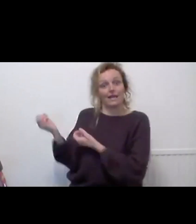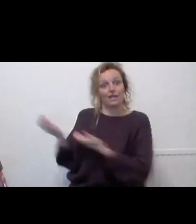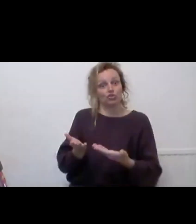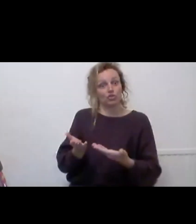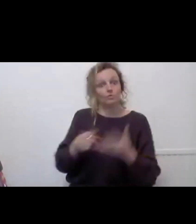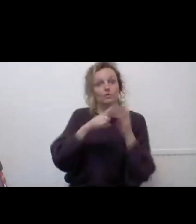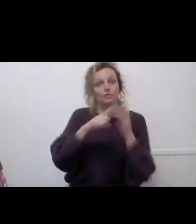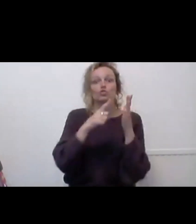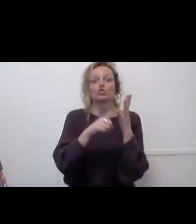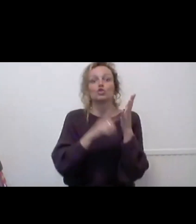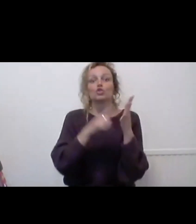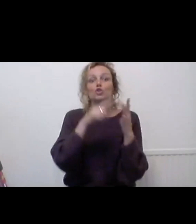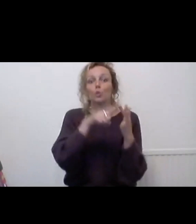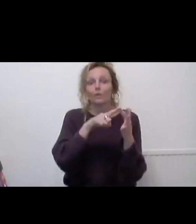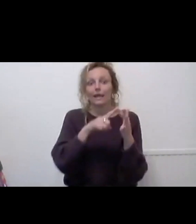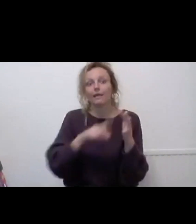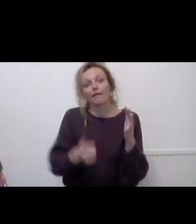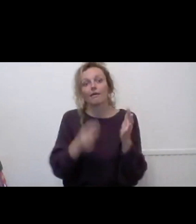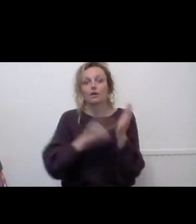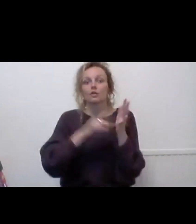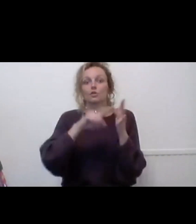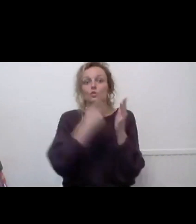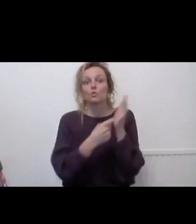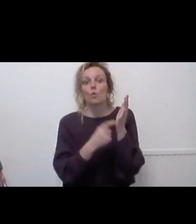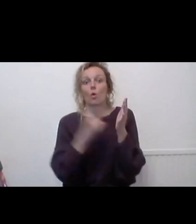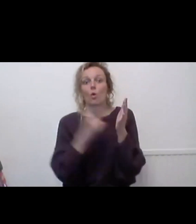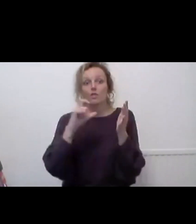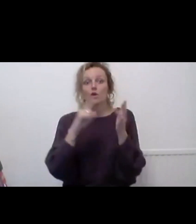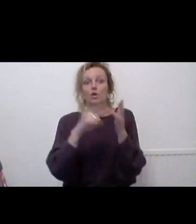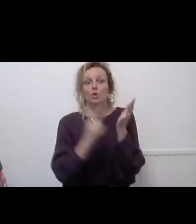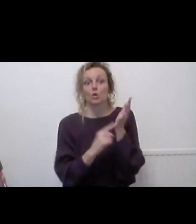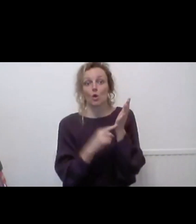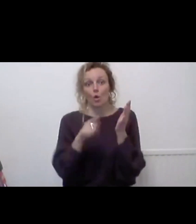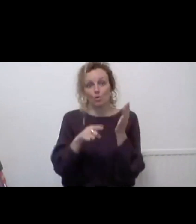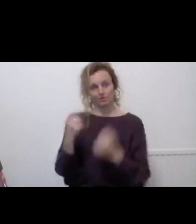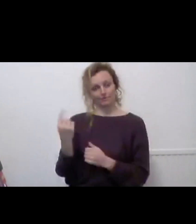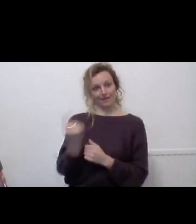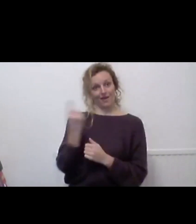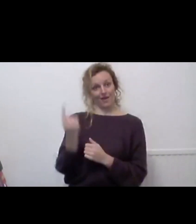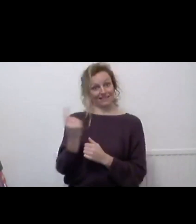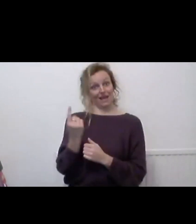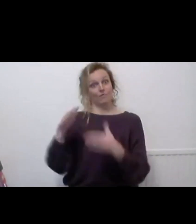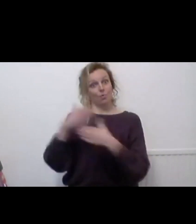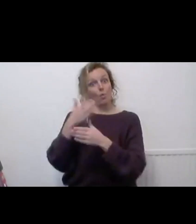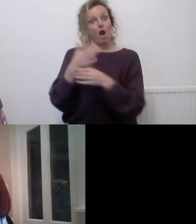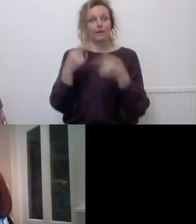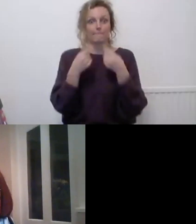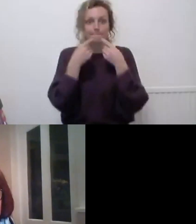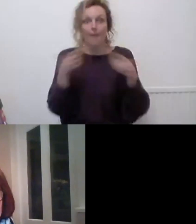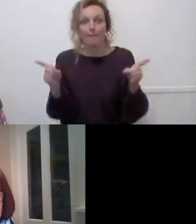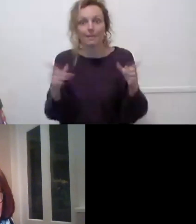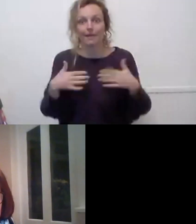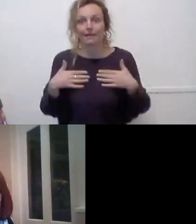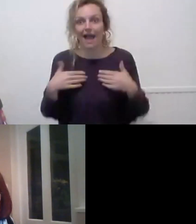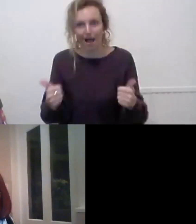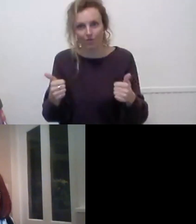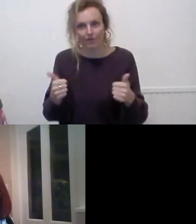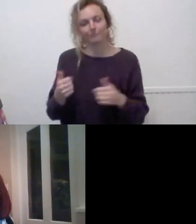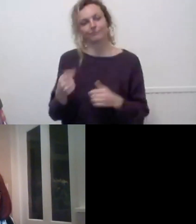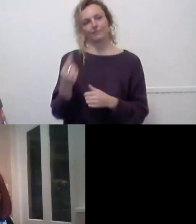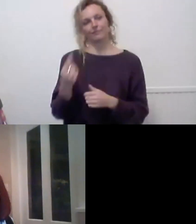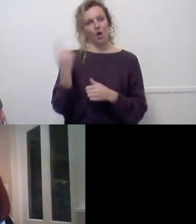who is a consultant in public health. Hi, Julie. So Julie leaves the seven day public health duty